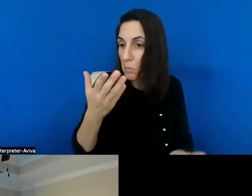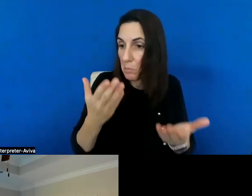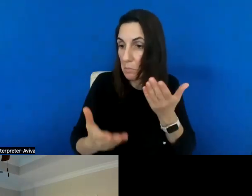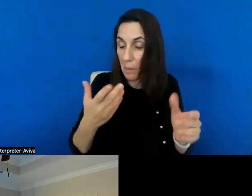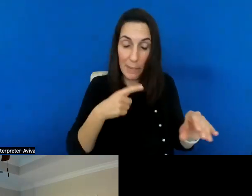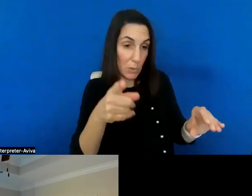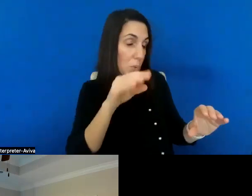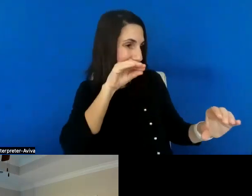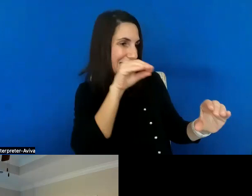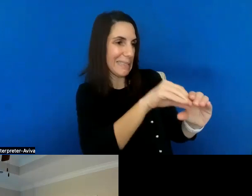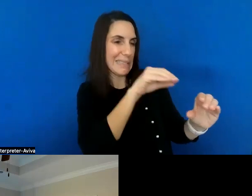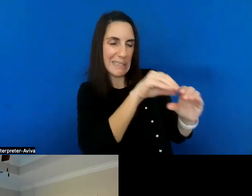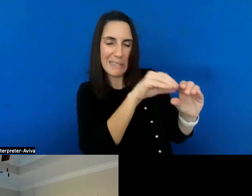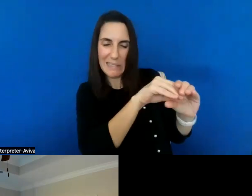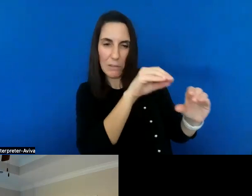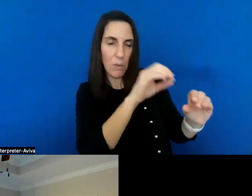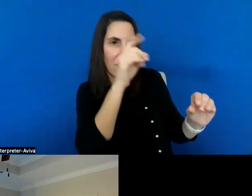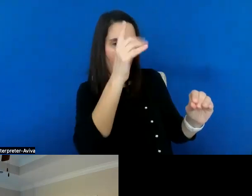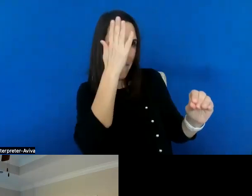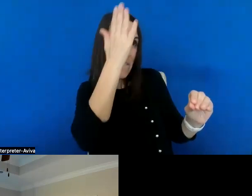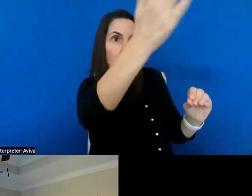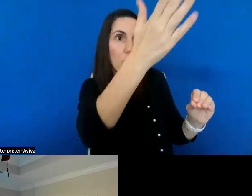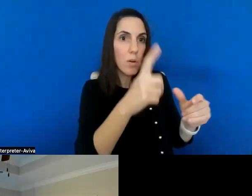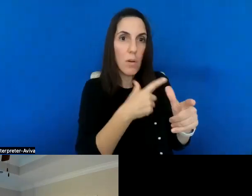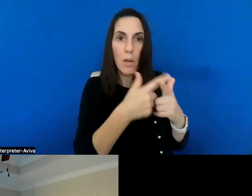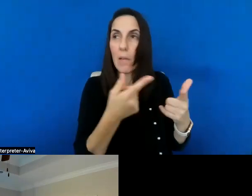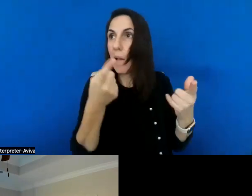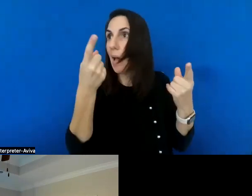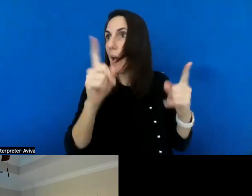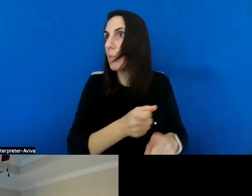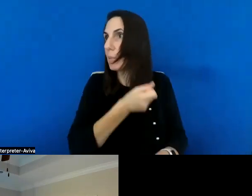some kind of future expense, had some 11:13:50 Unexpected home repairs being share